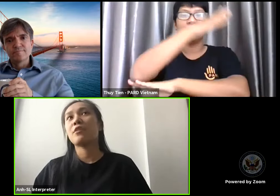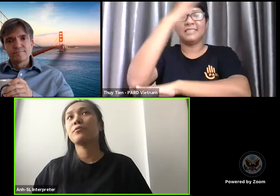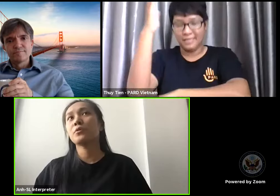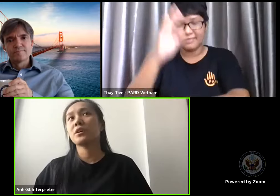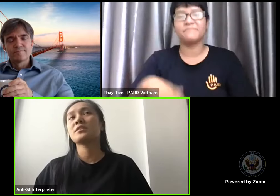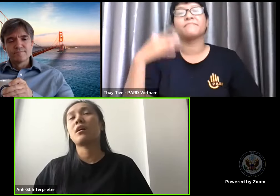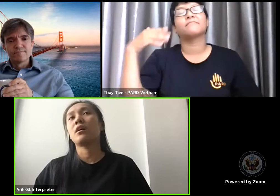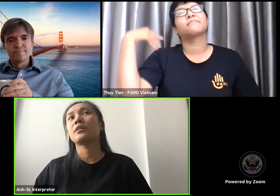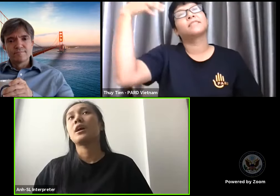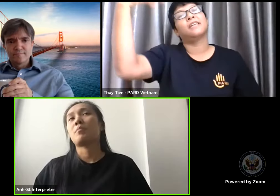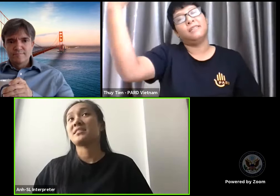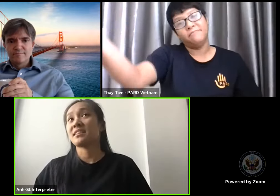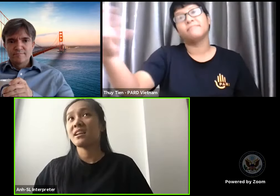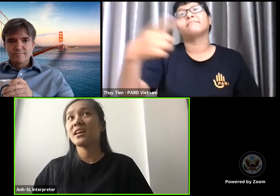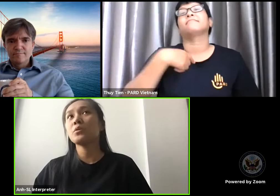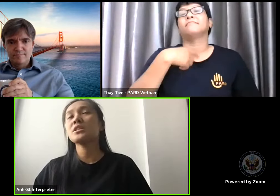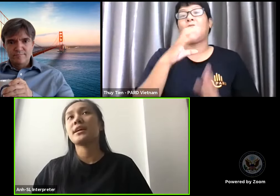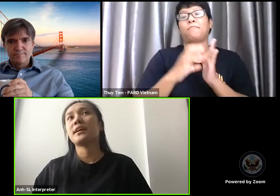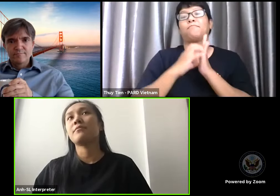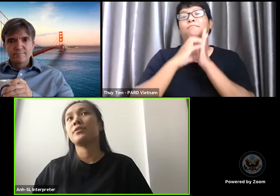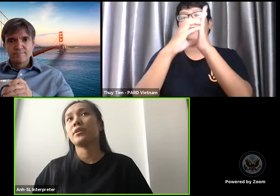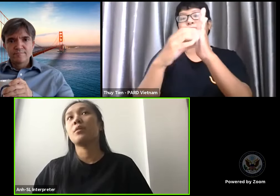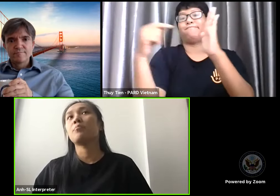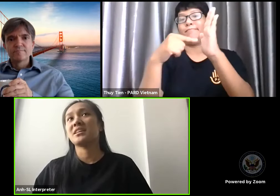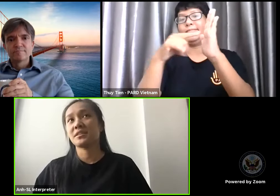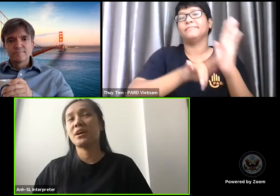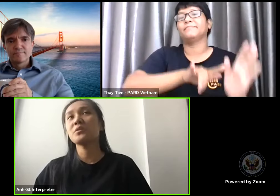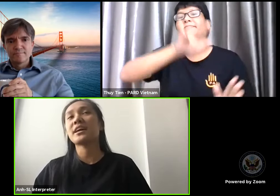I focused on my sign language and then developed myself,